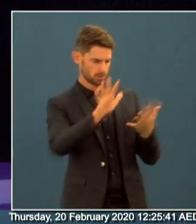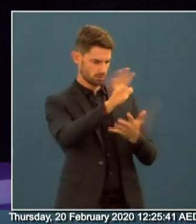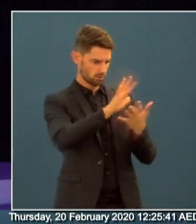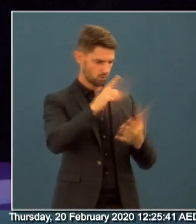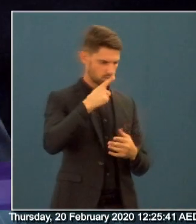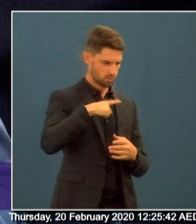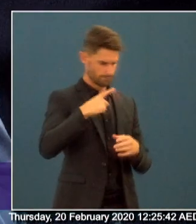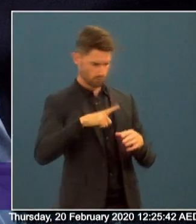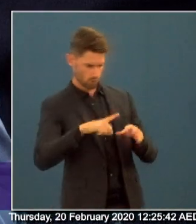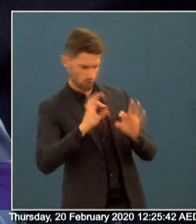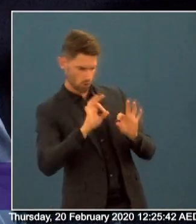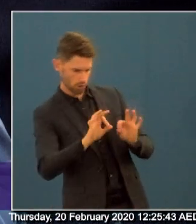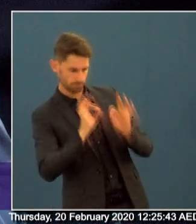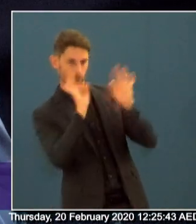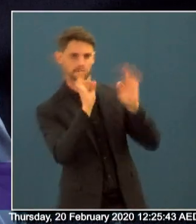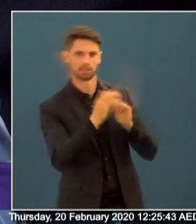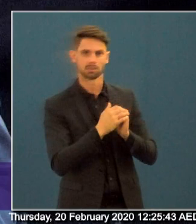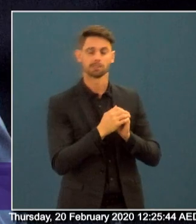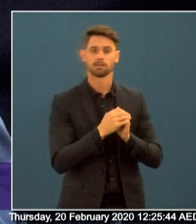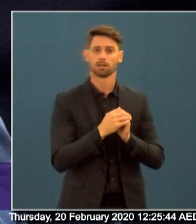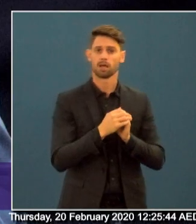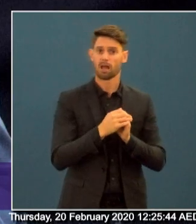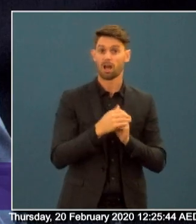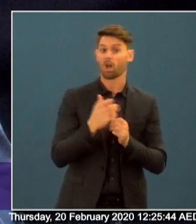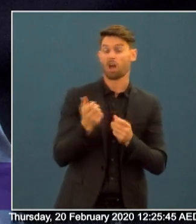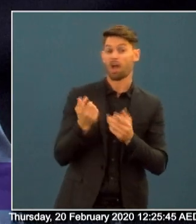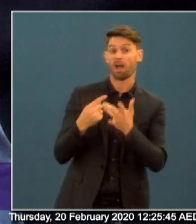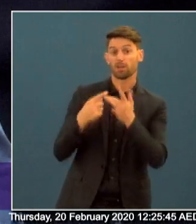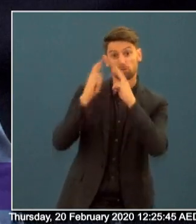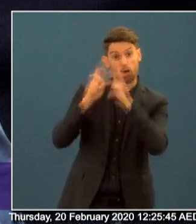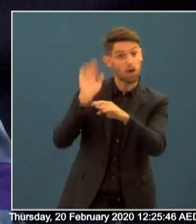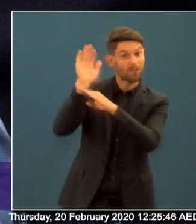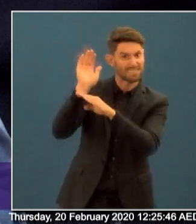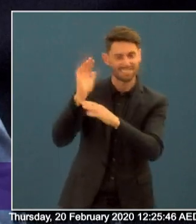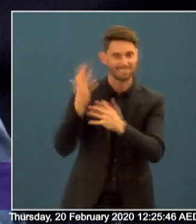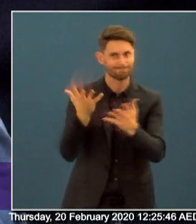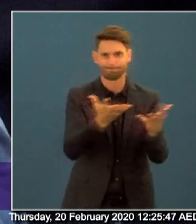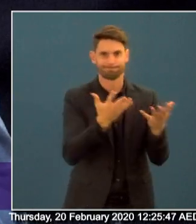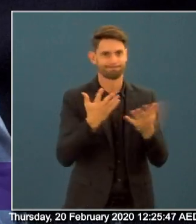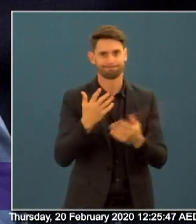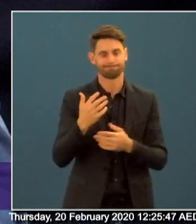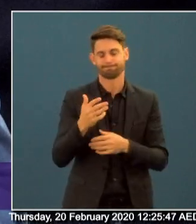I'm not aware of research in that area. I'm not aware of a lot of things. So it could be just a knowledge gap.